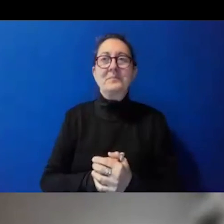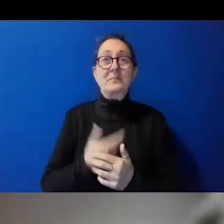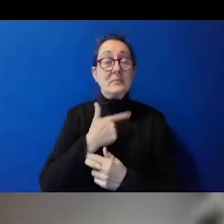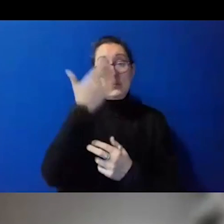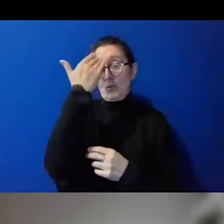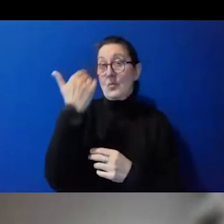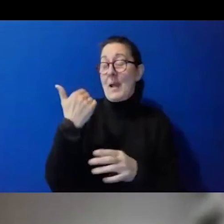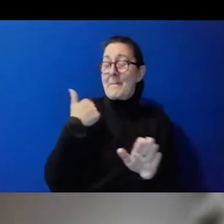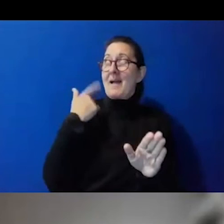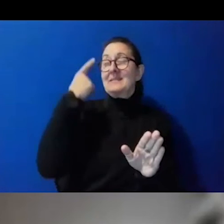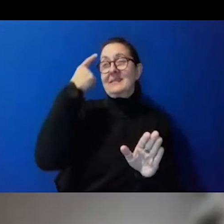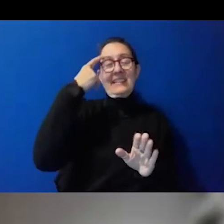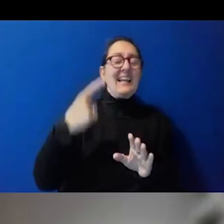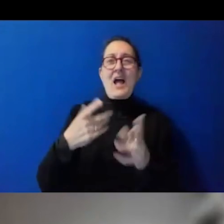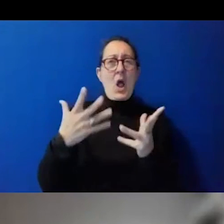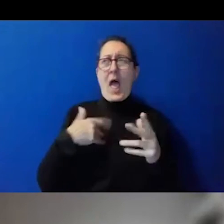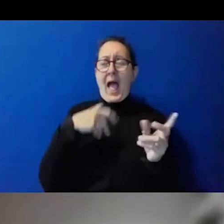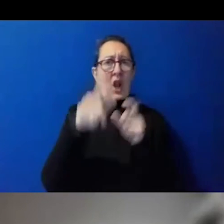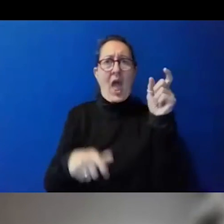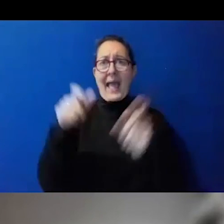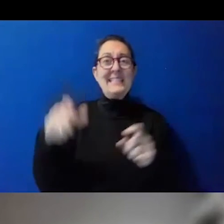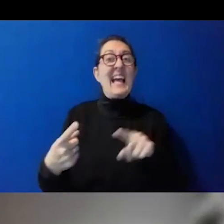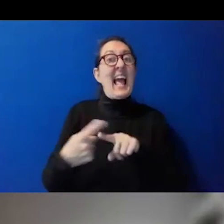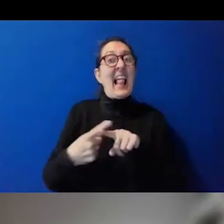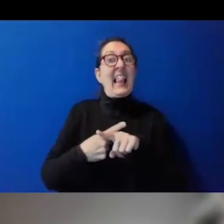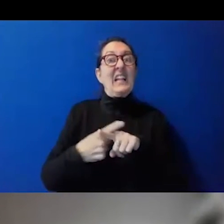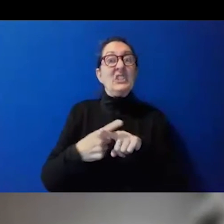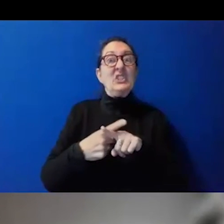lot of our clients English is not their first language everyone who's joining us here today